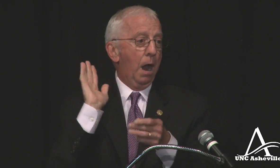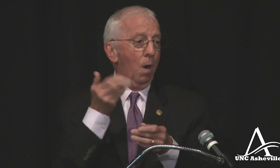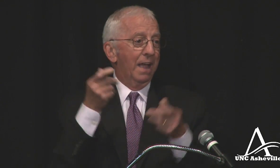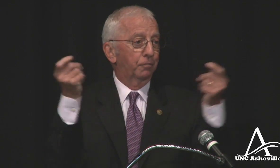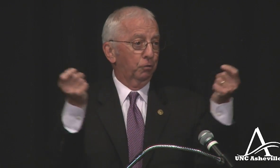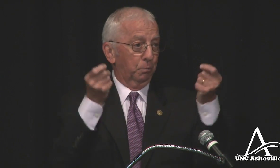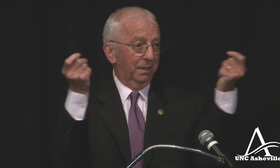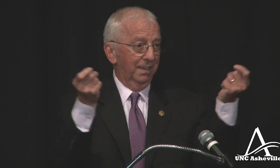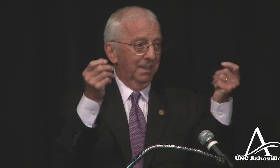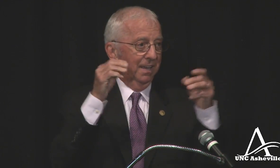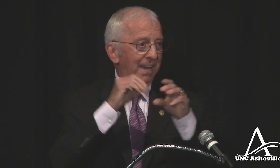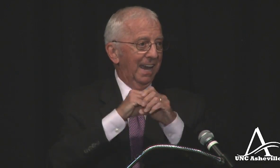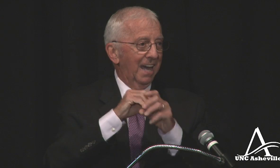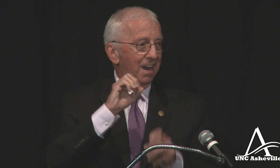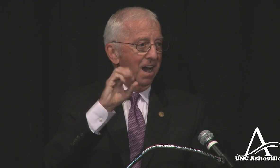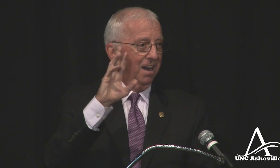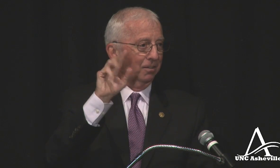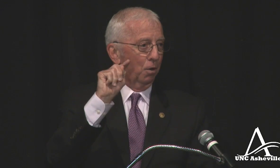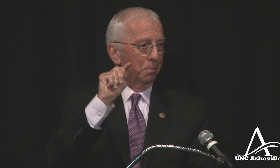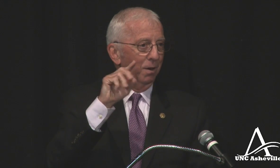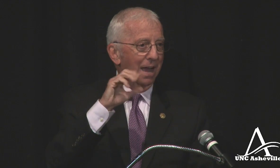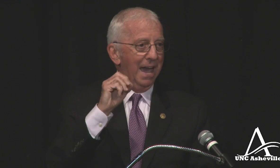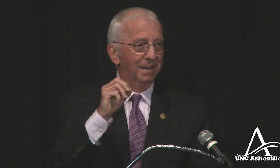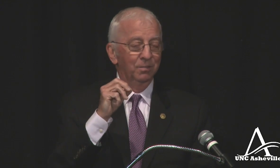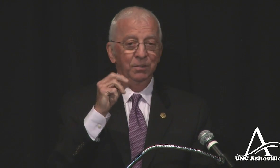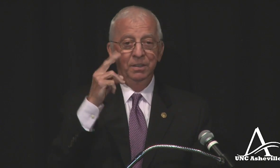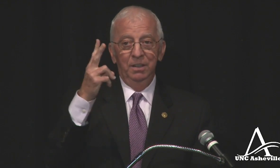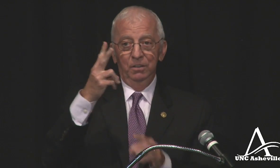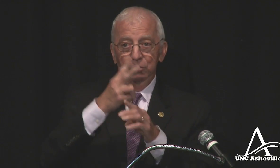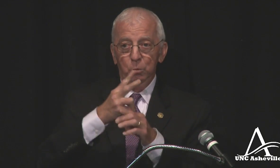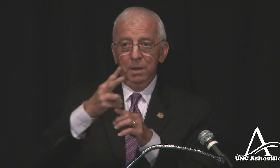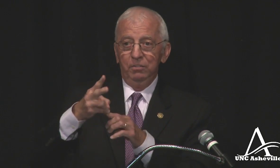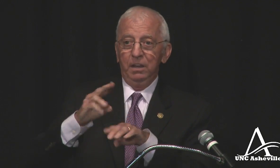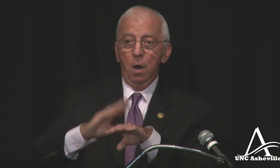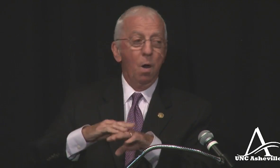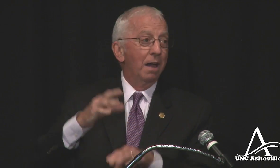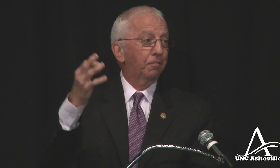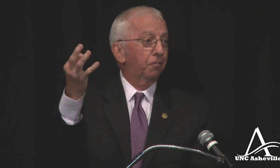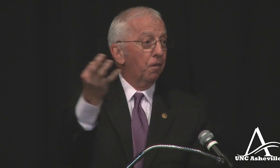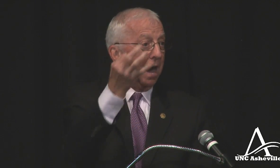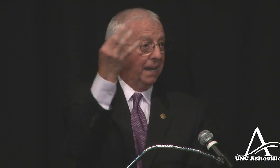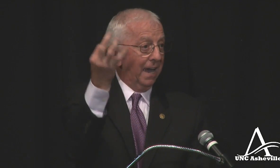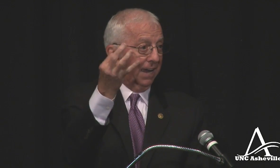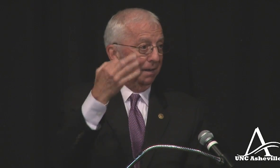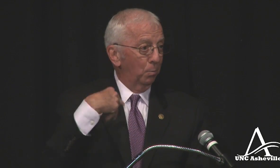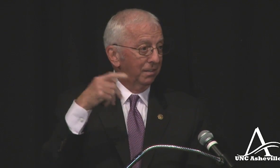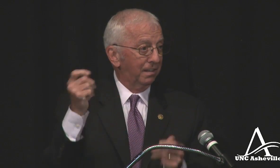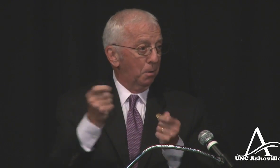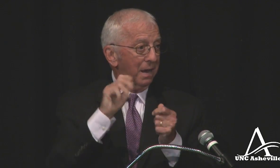our anniversary in October. And two weeks ago on Friday we celebrated